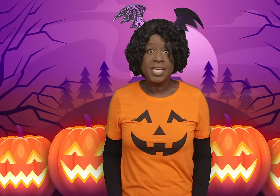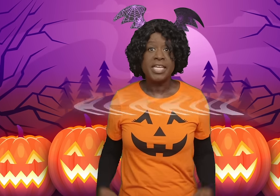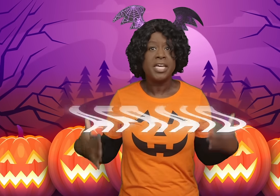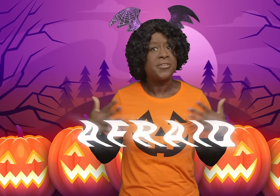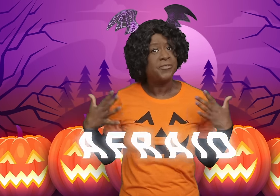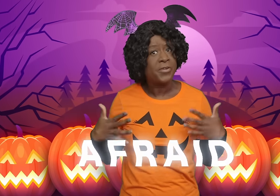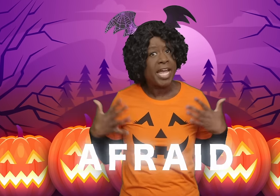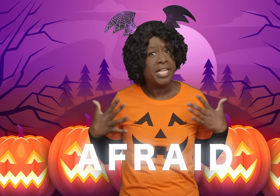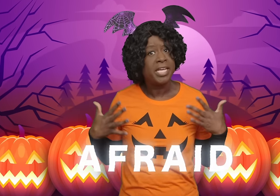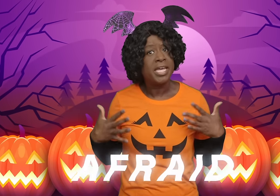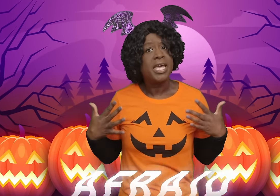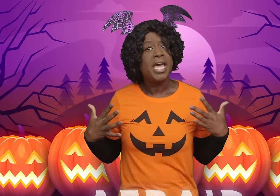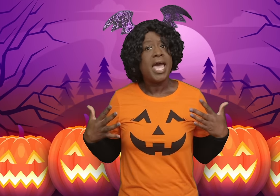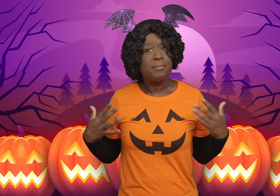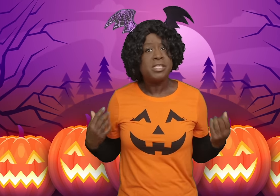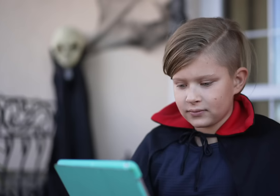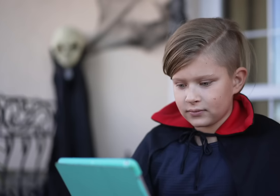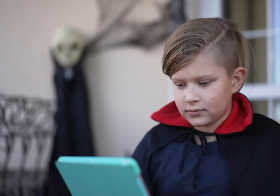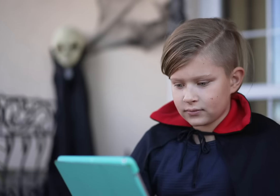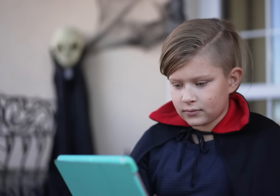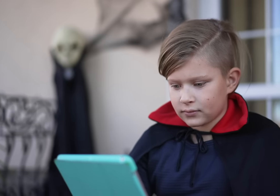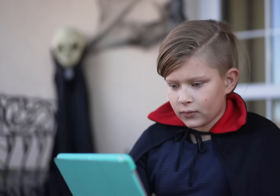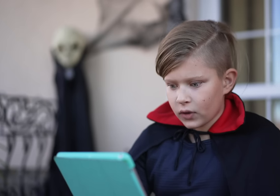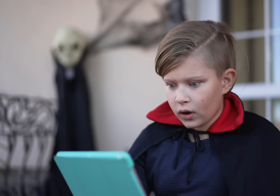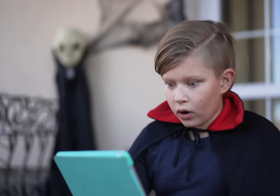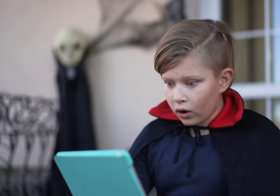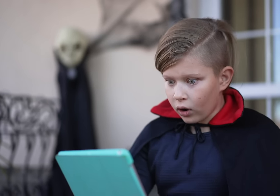Feeling afraid happens very quickly in your body.